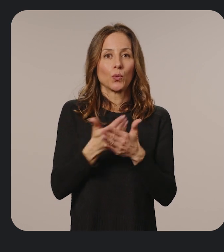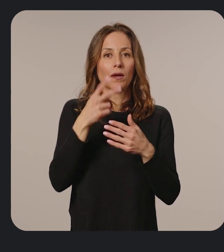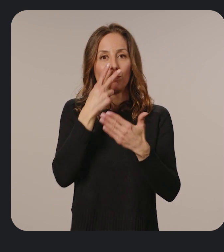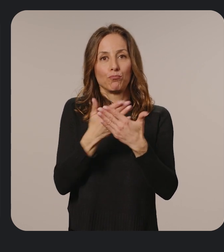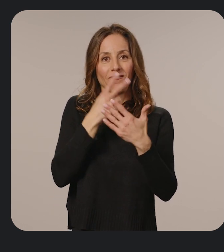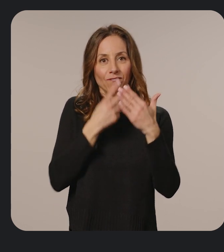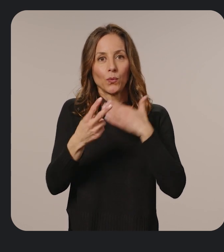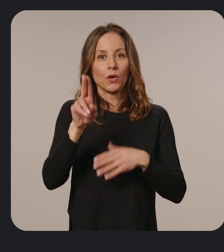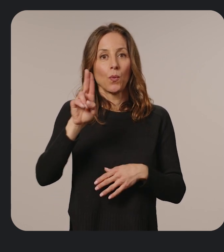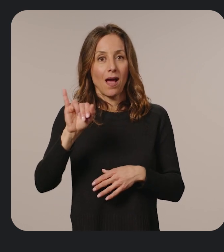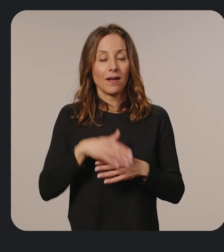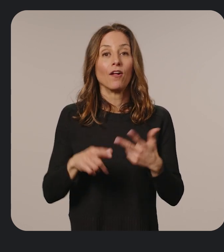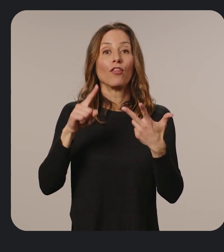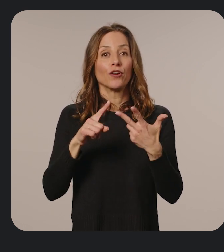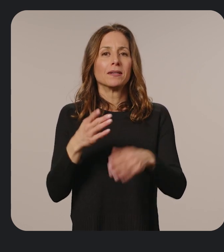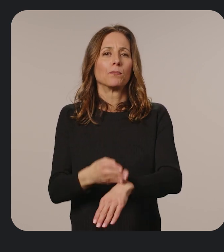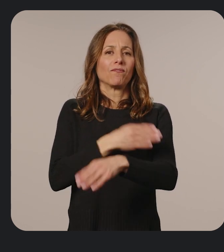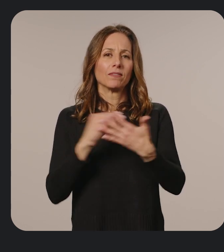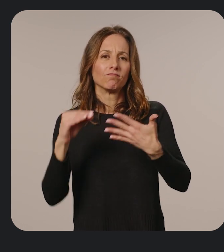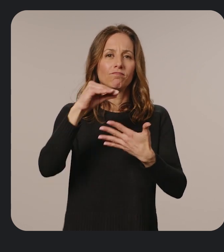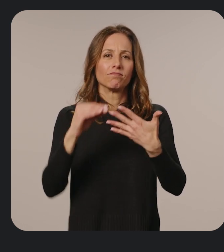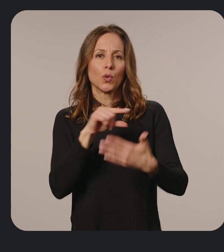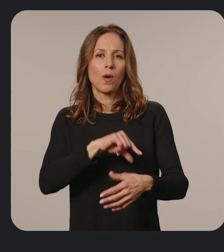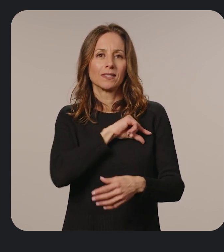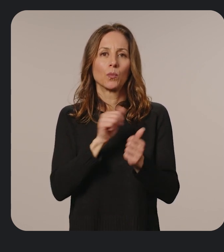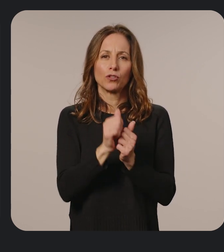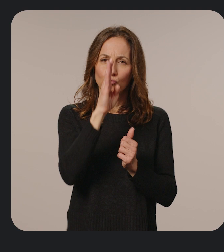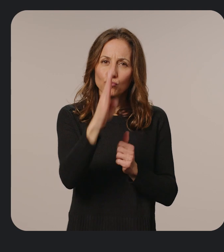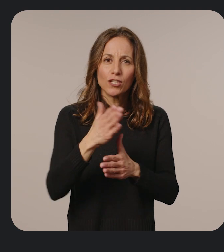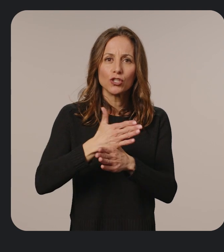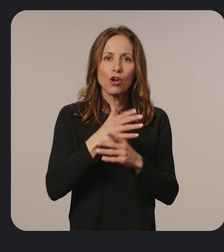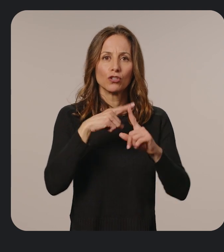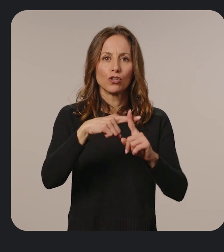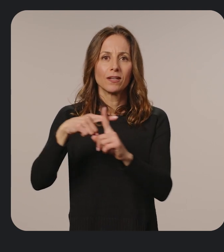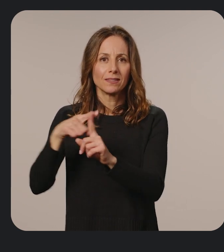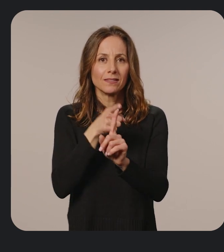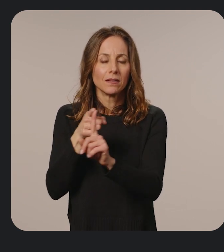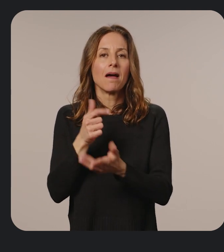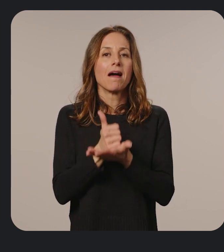Second, there is a new preview UI. And third, improved ranking quality with direct share